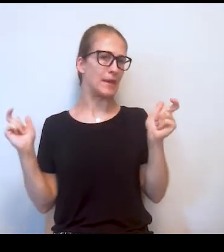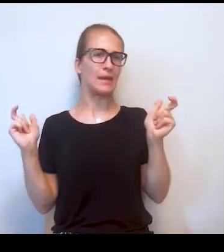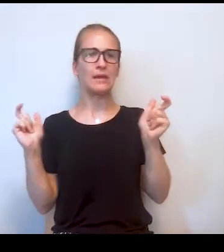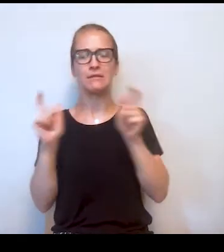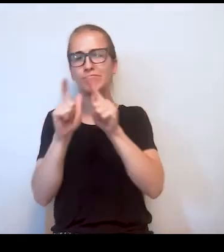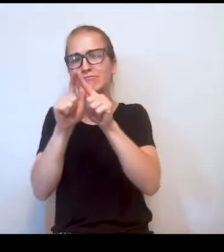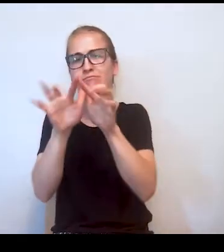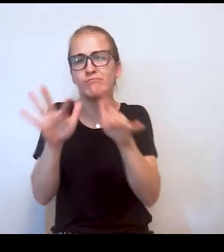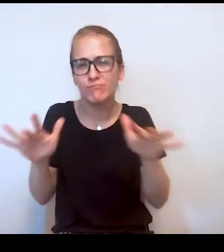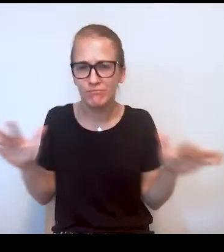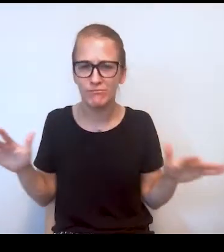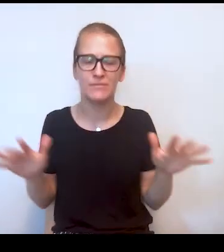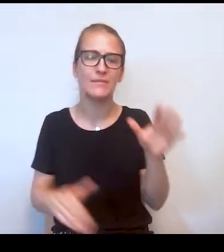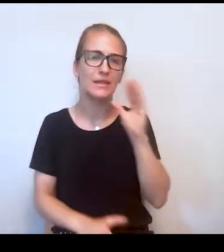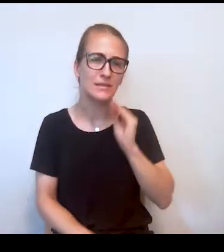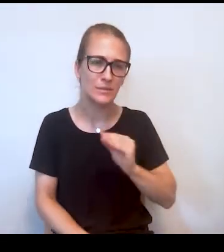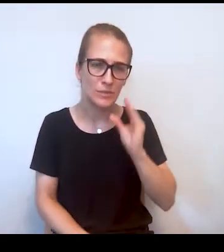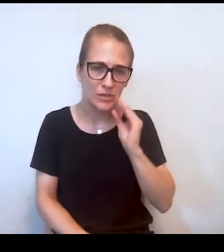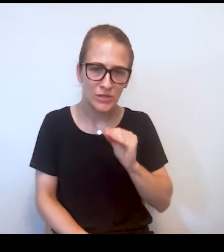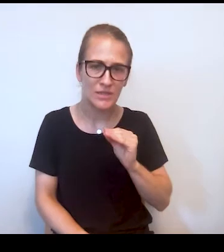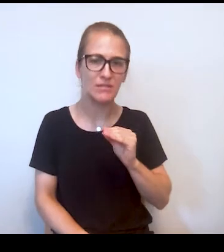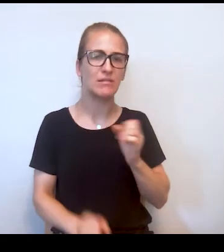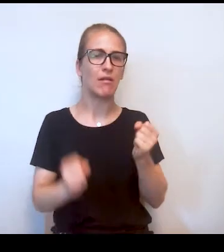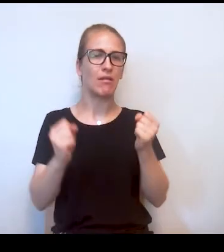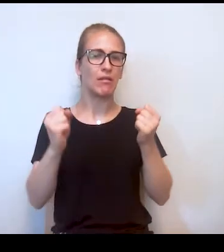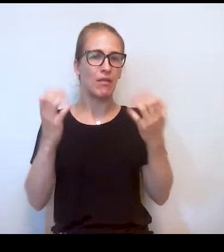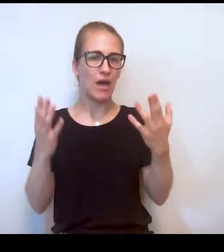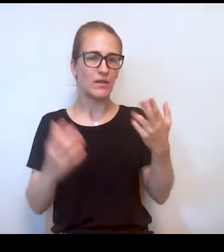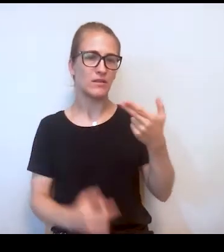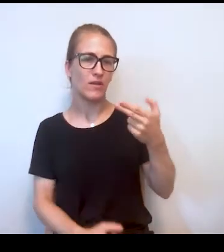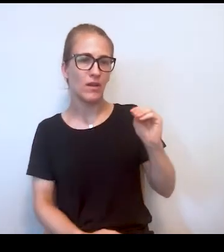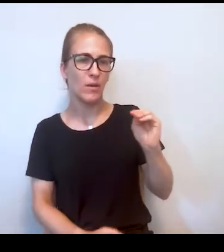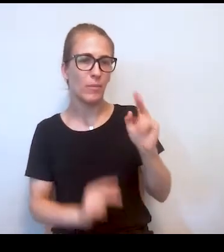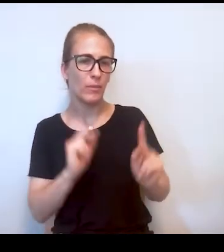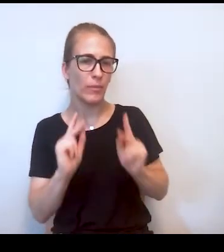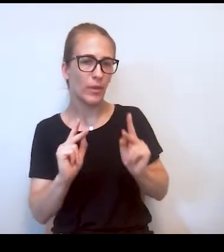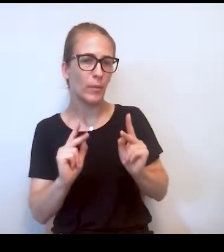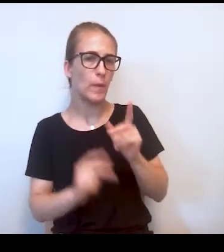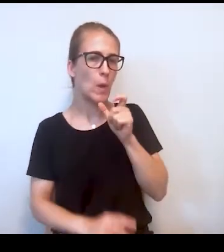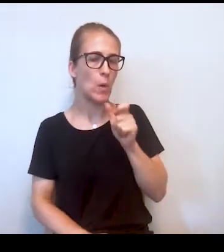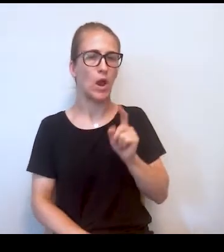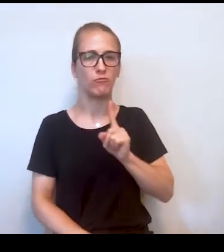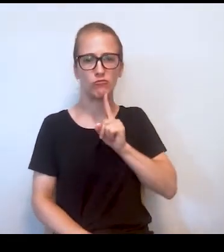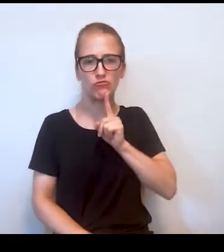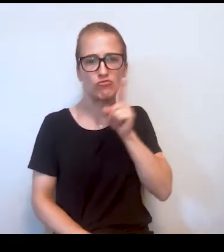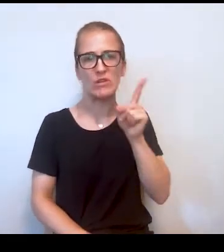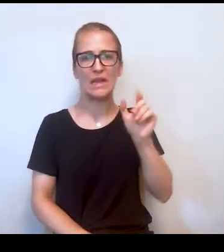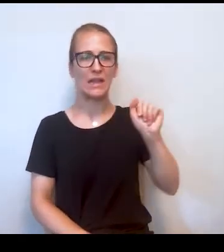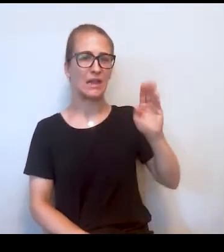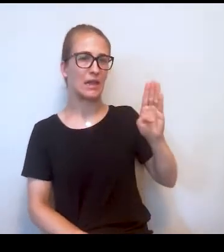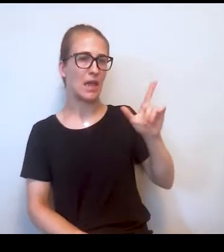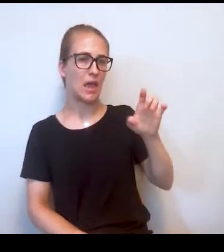lots of hypermobile people who are very ableist because they can do these big things.